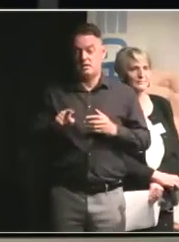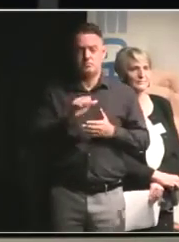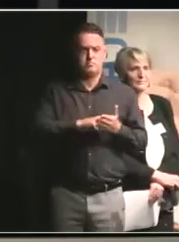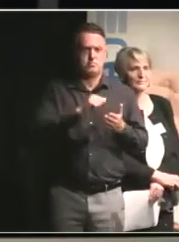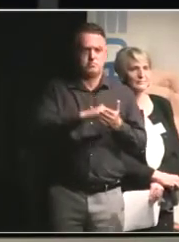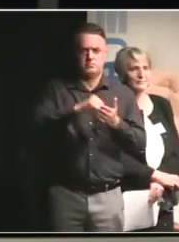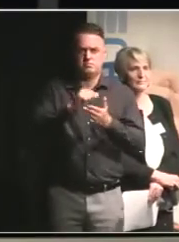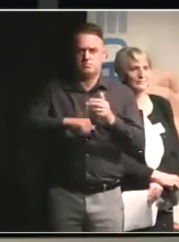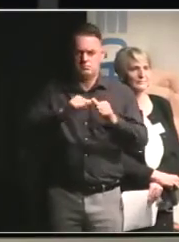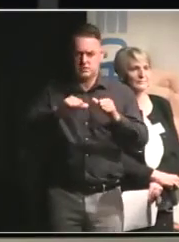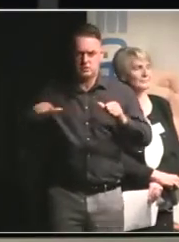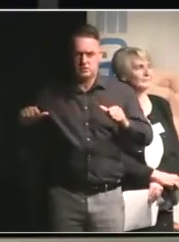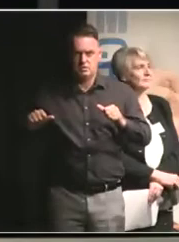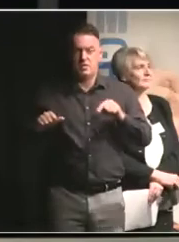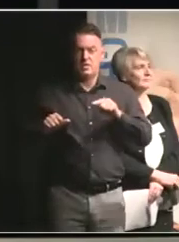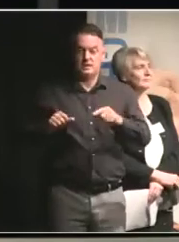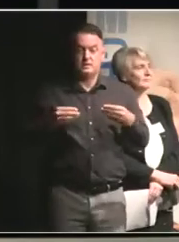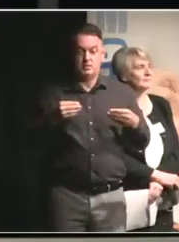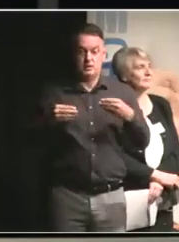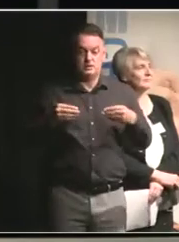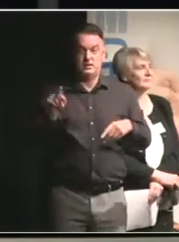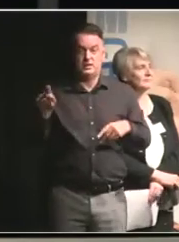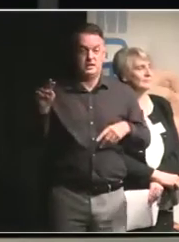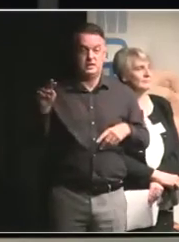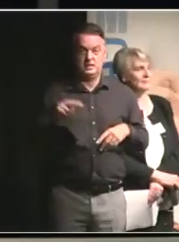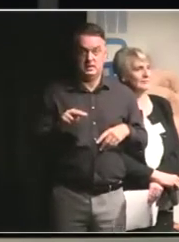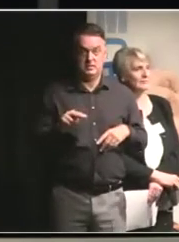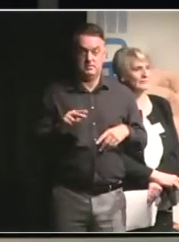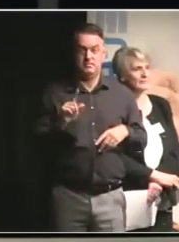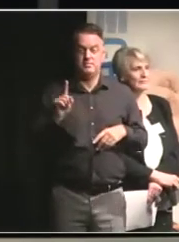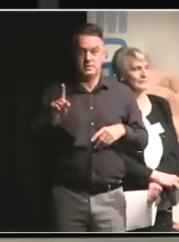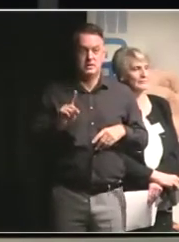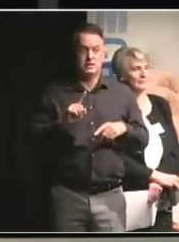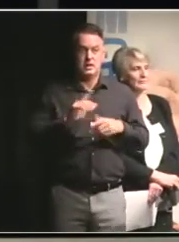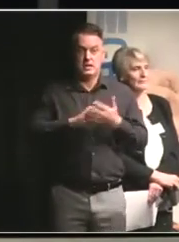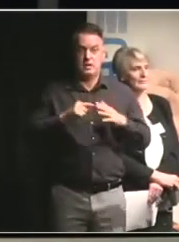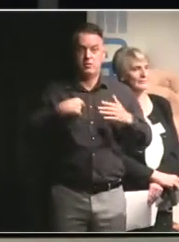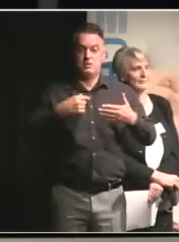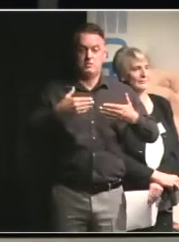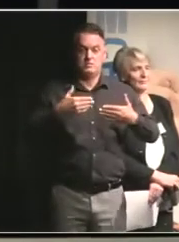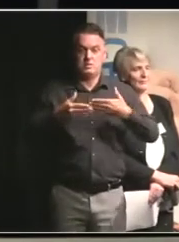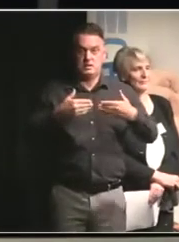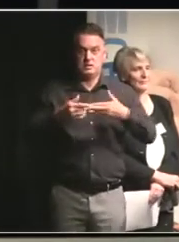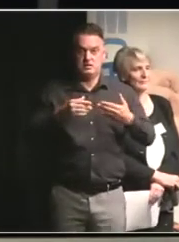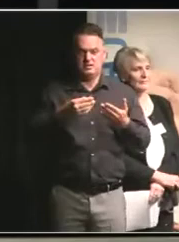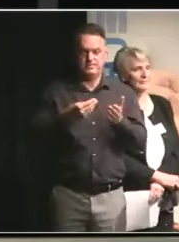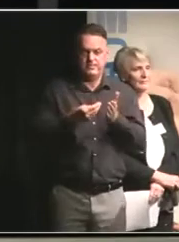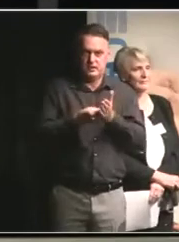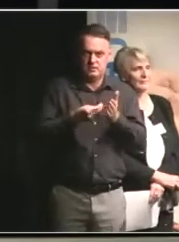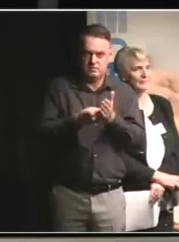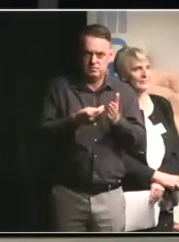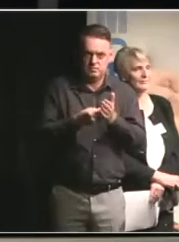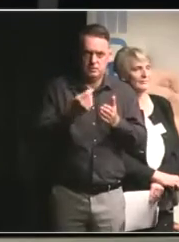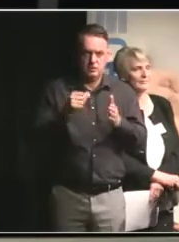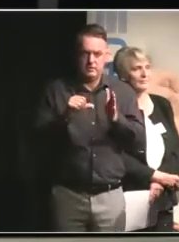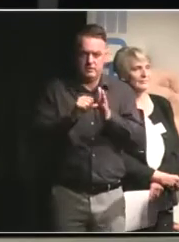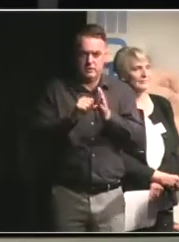materials is the budget that they see. The way we handle the economics and the finances, someone